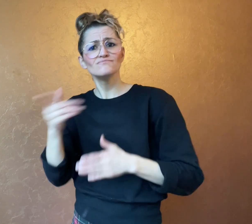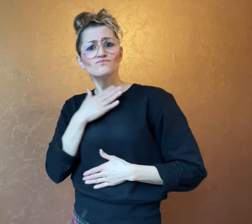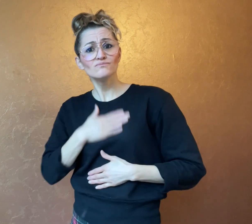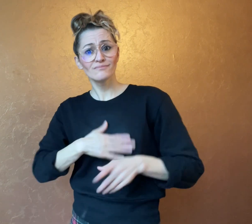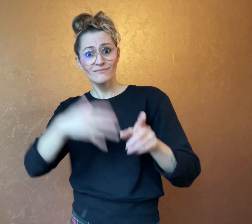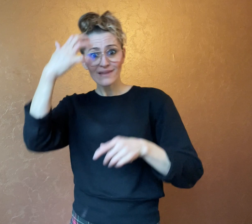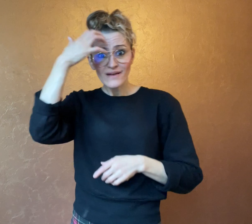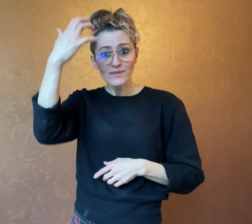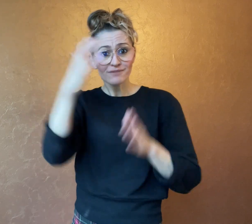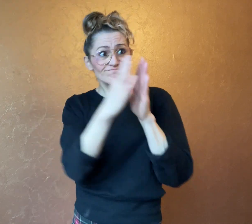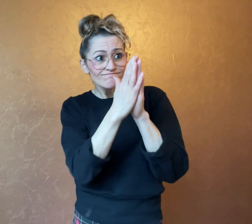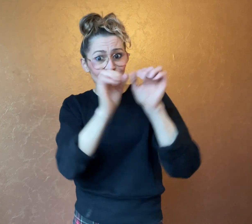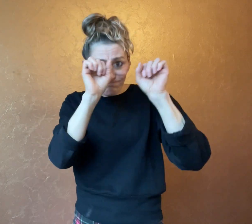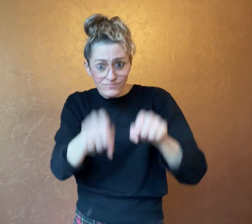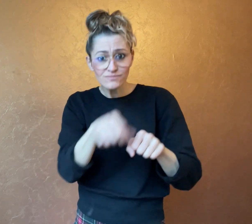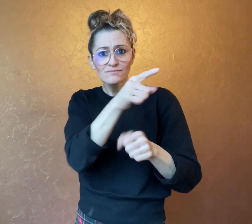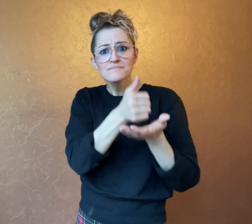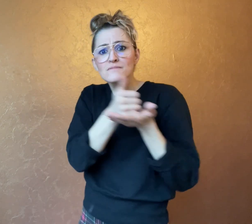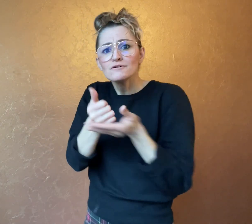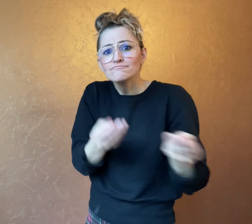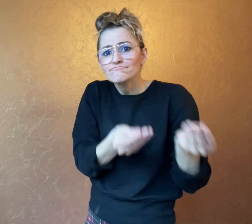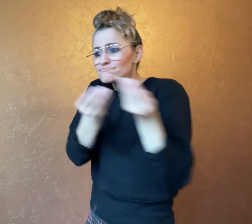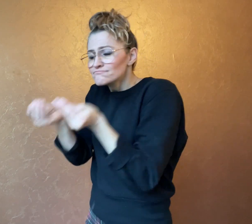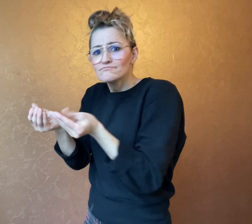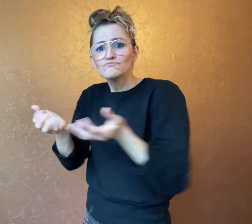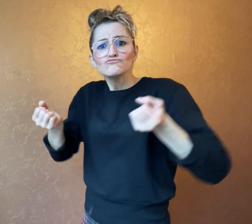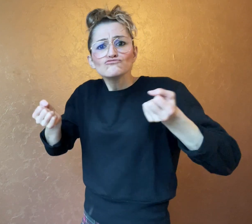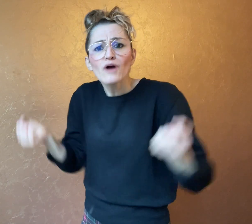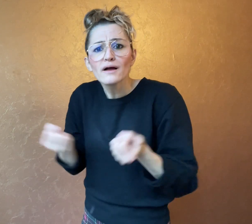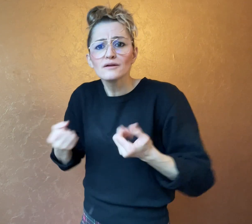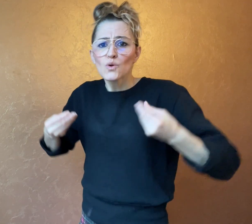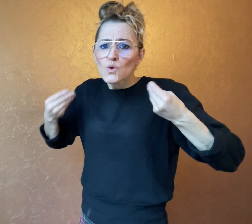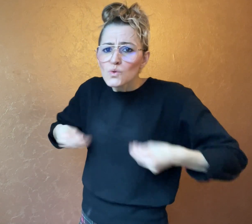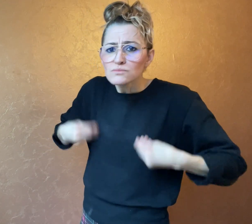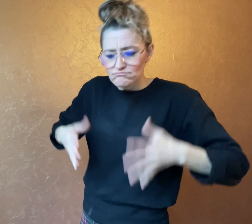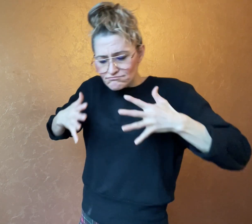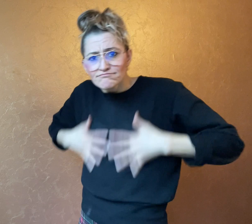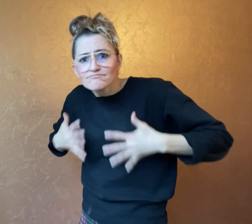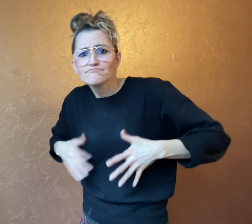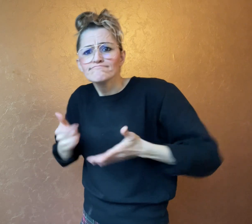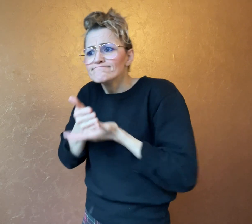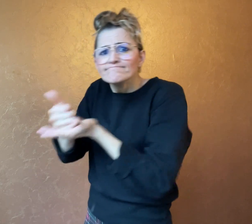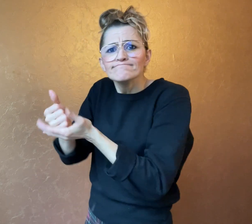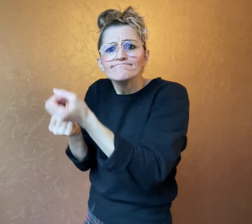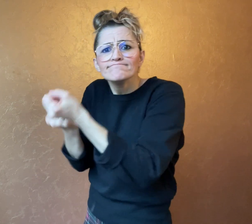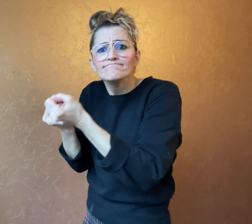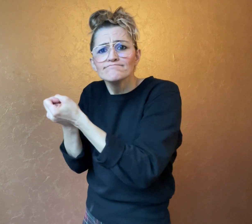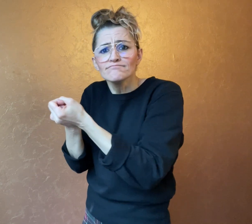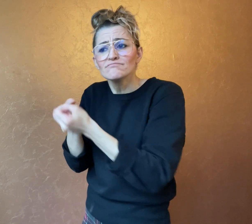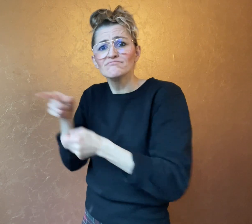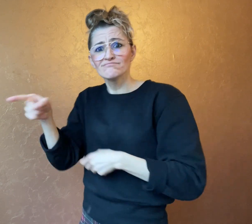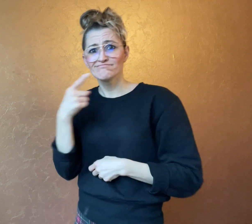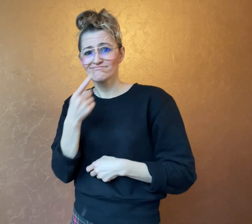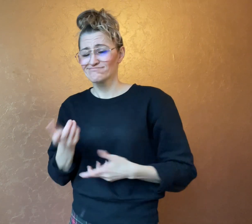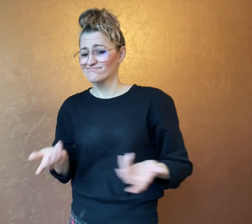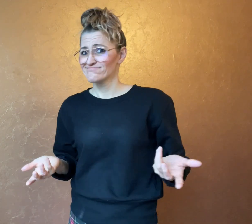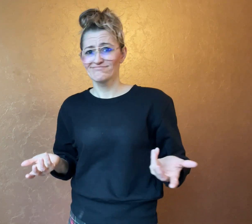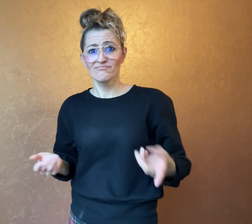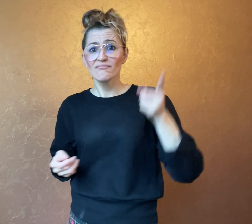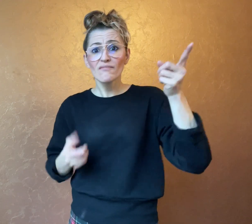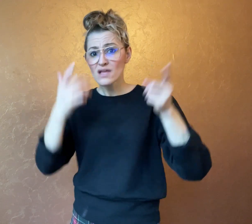to provide “a handful of training clothes, they keep